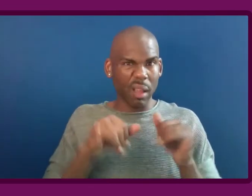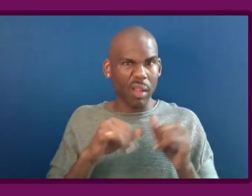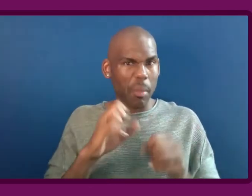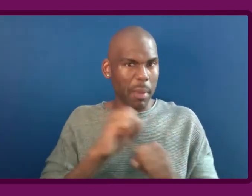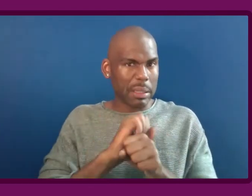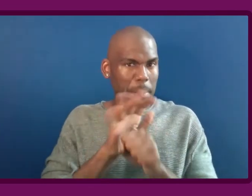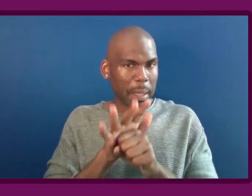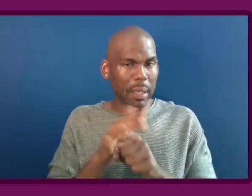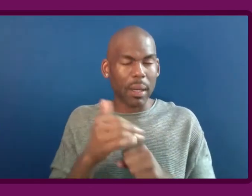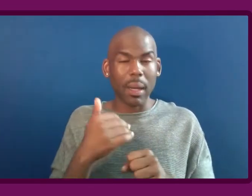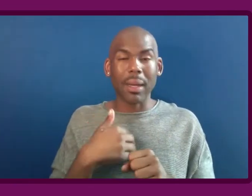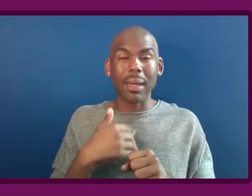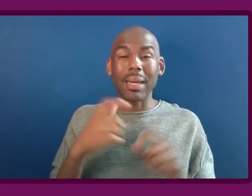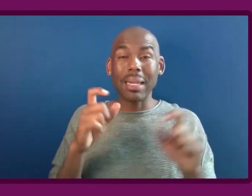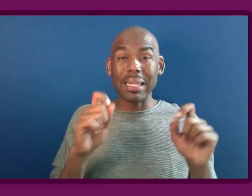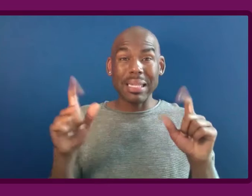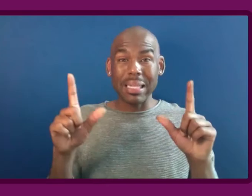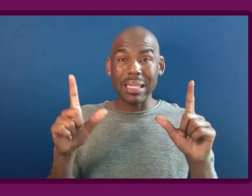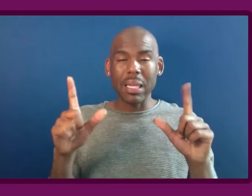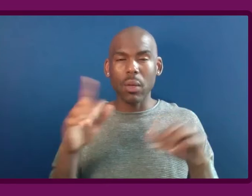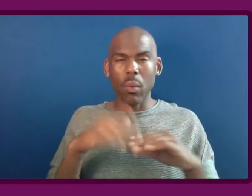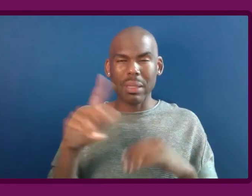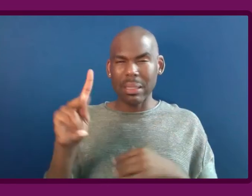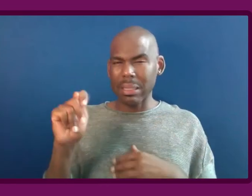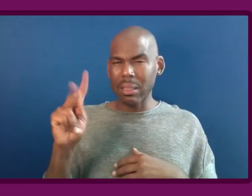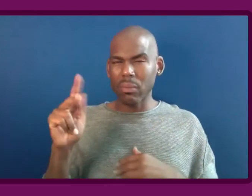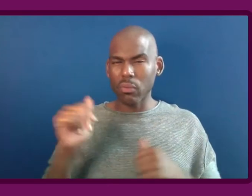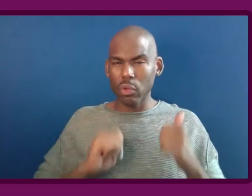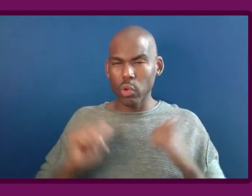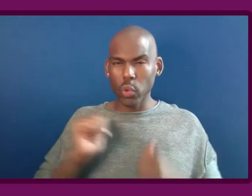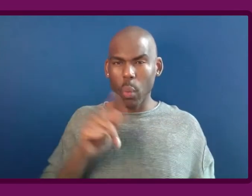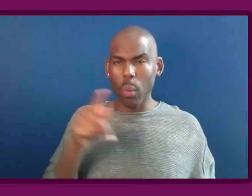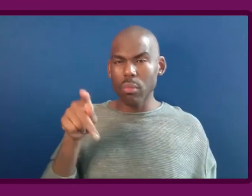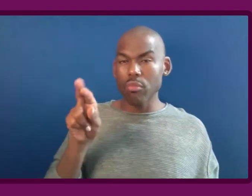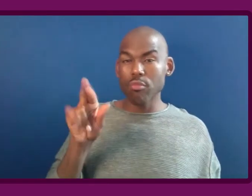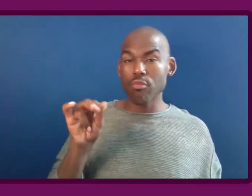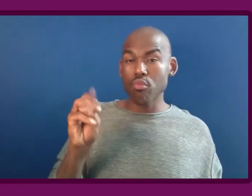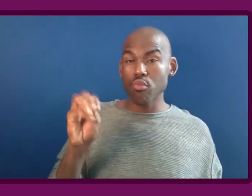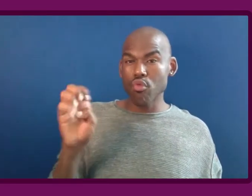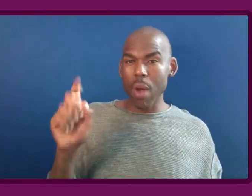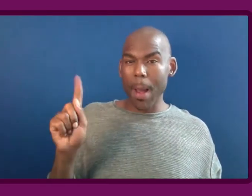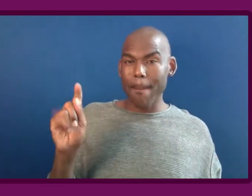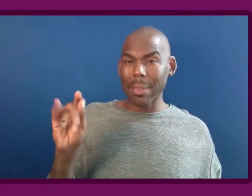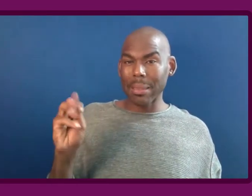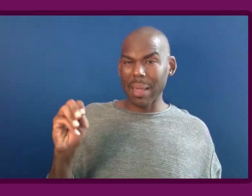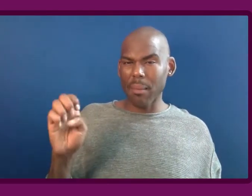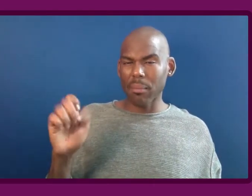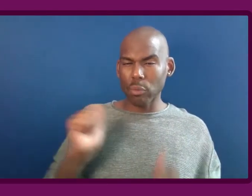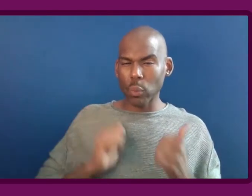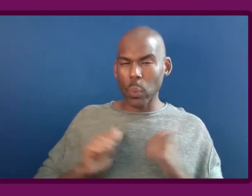midst of the pandemic, there was this seen on a telenovela, at night, primetime. This guy,